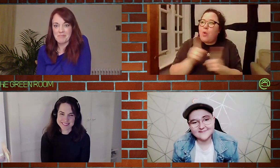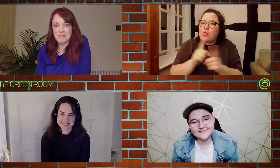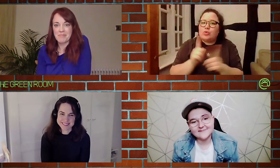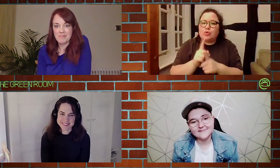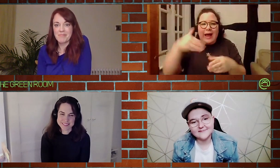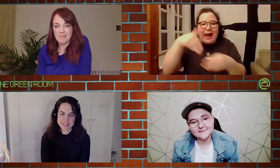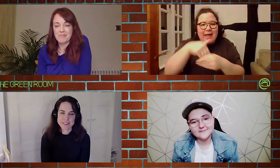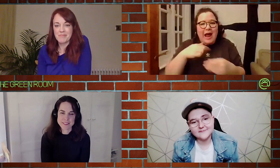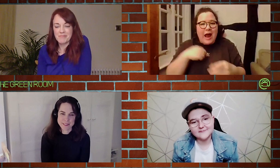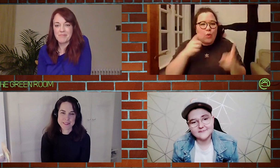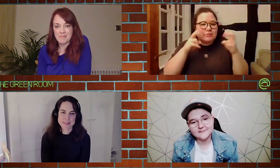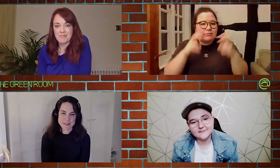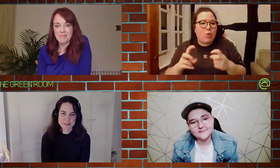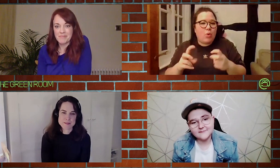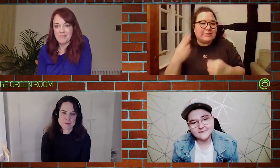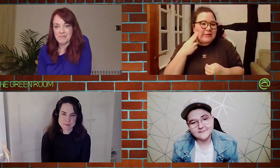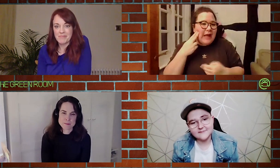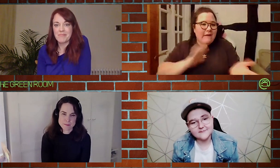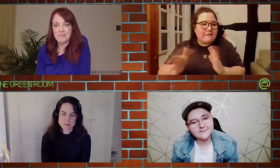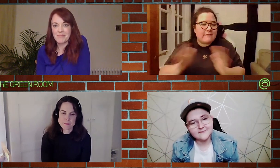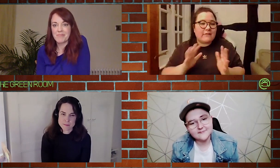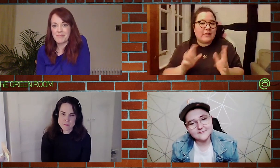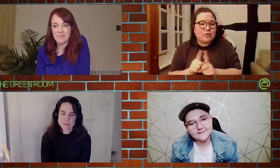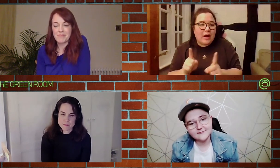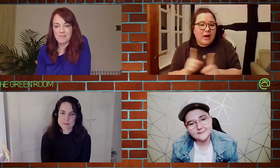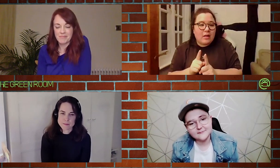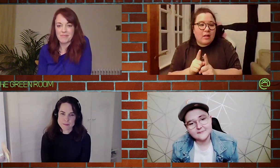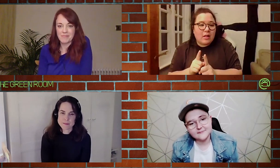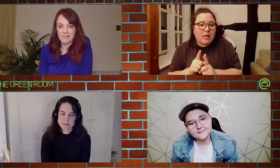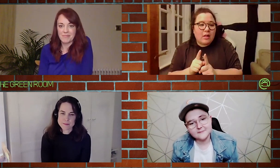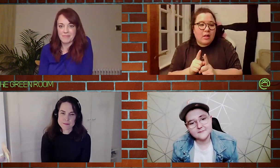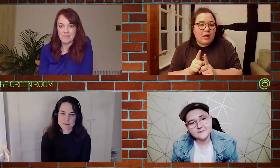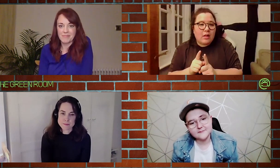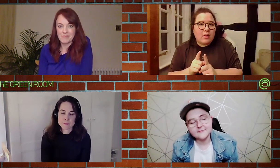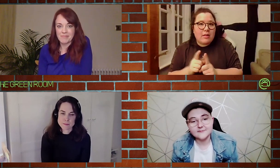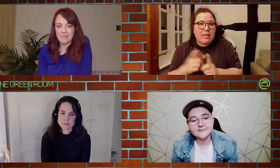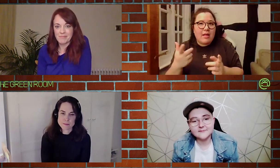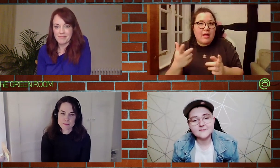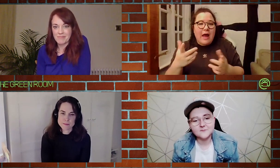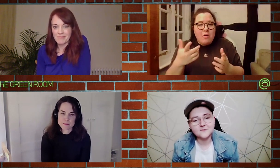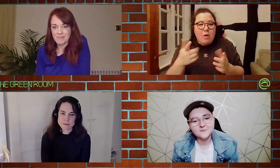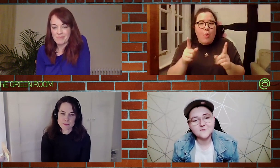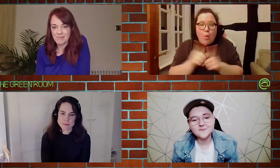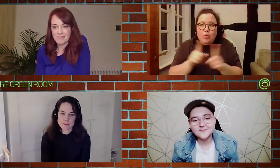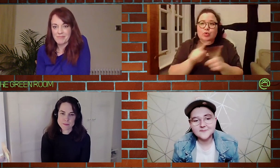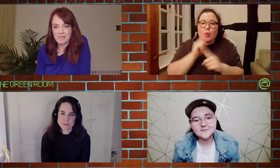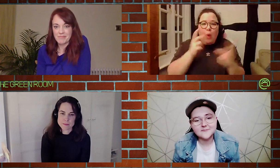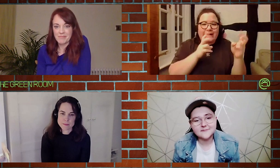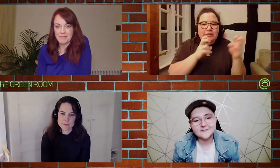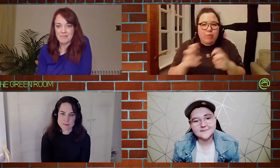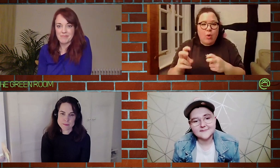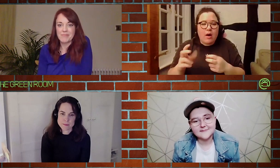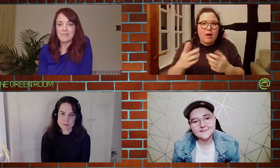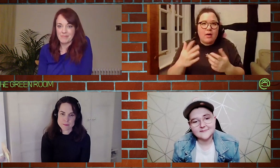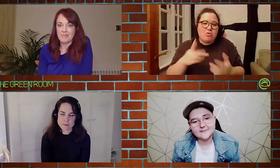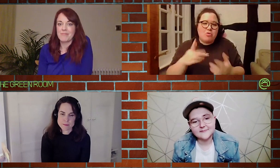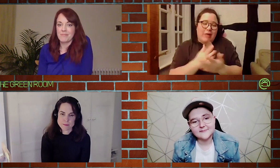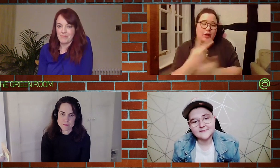Like a wonderful venue. And in that I will explore deafness and sign language as well and I would